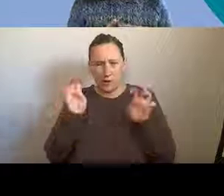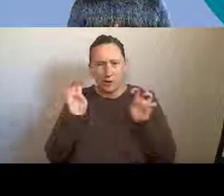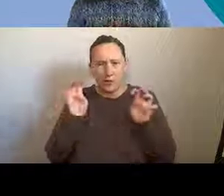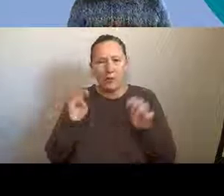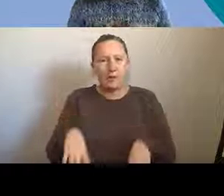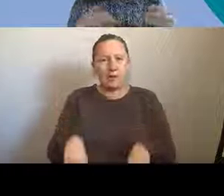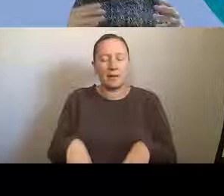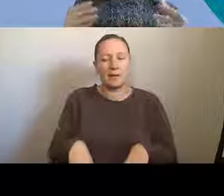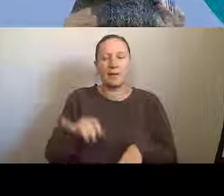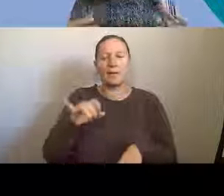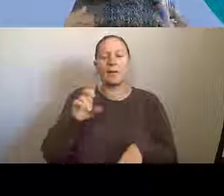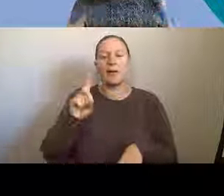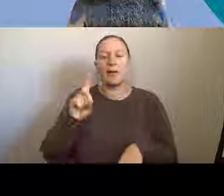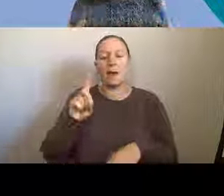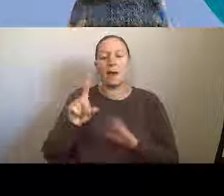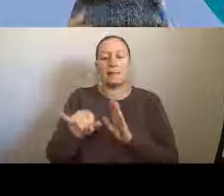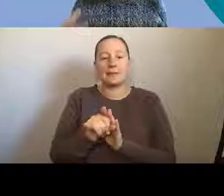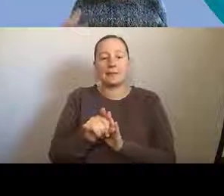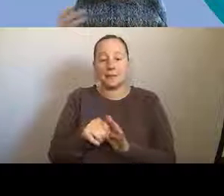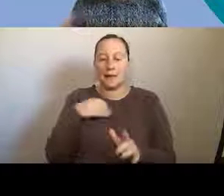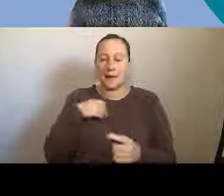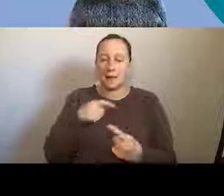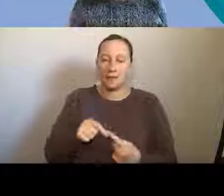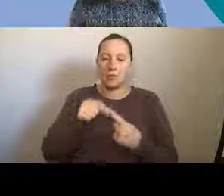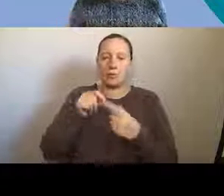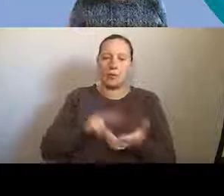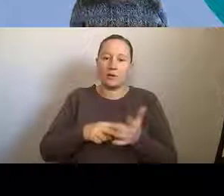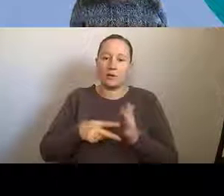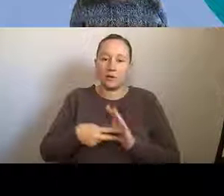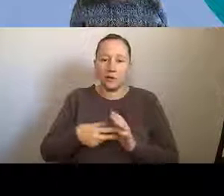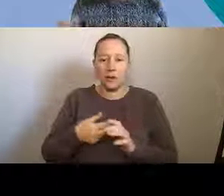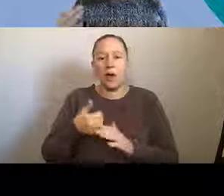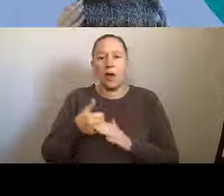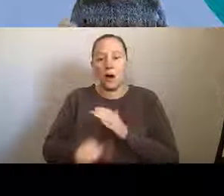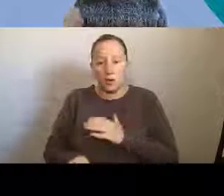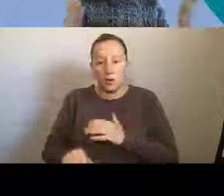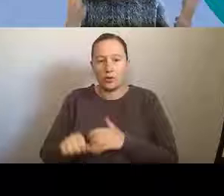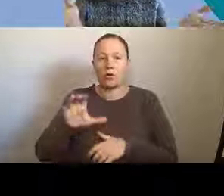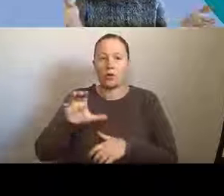Identifiable has a special definition under the common rule, and it is this.